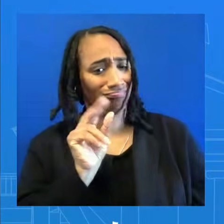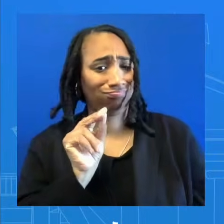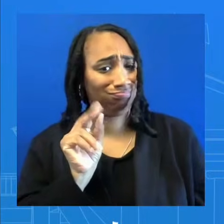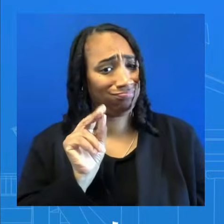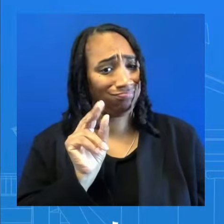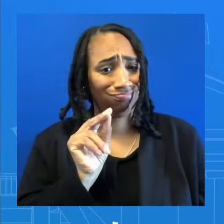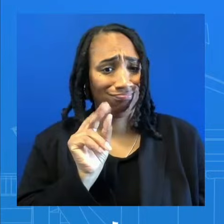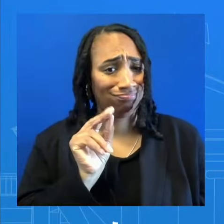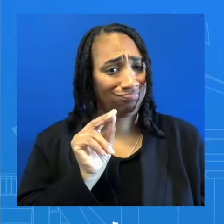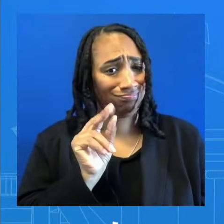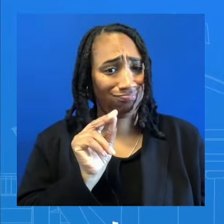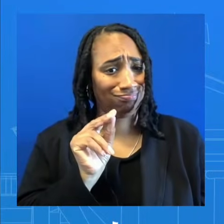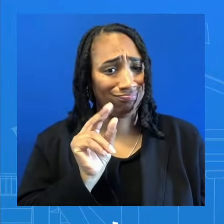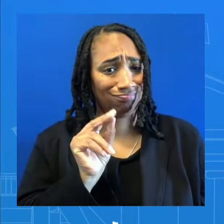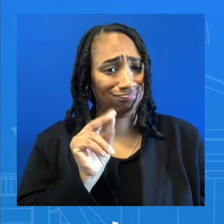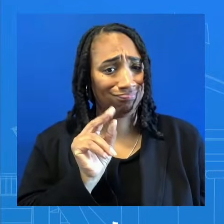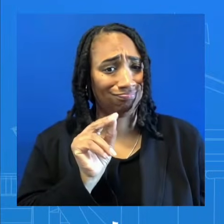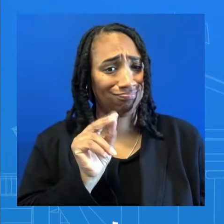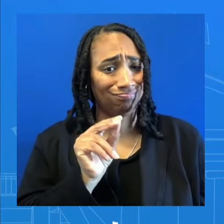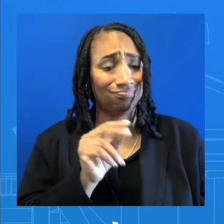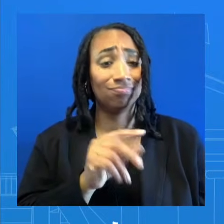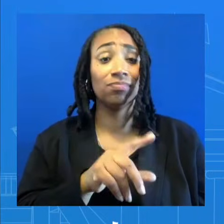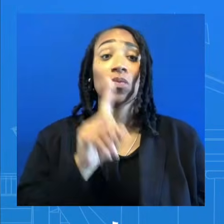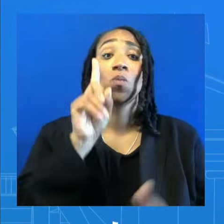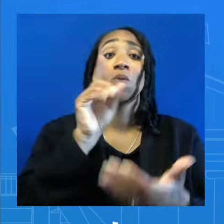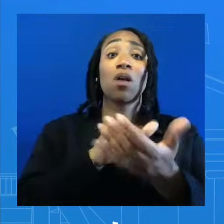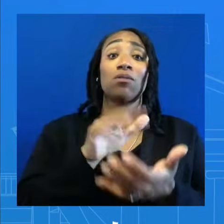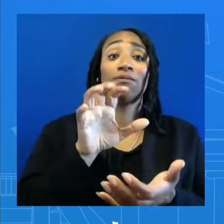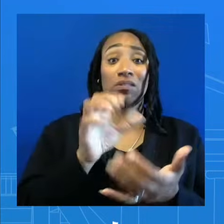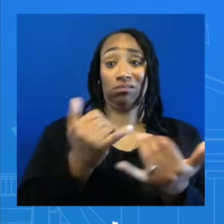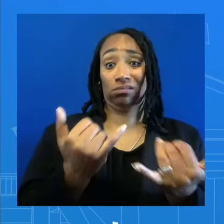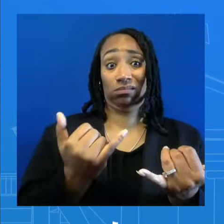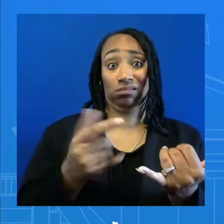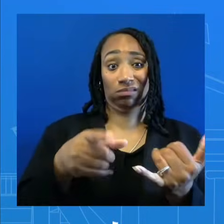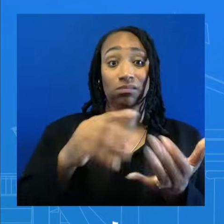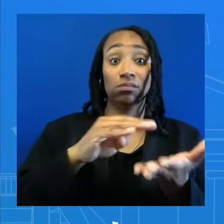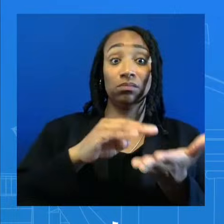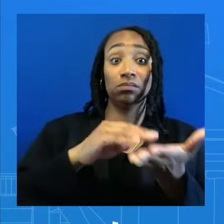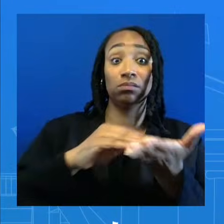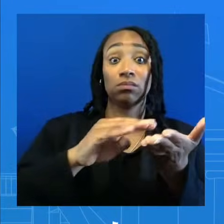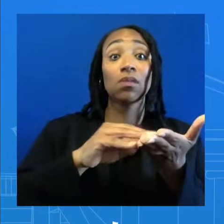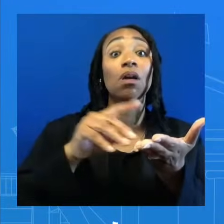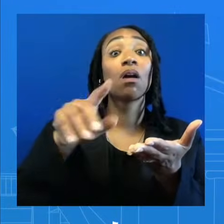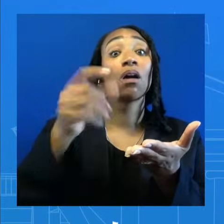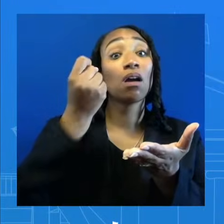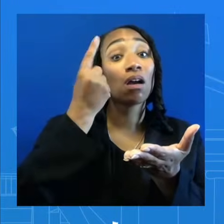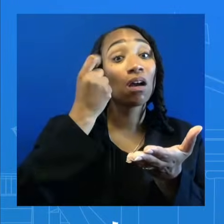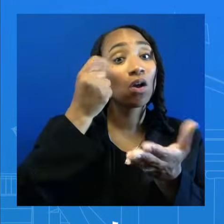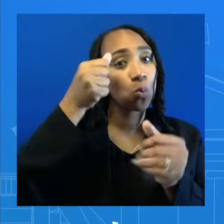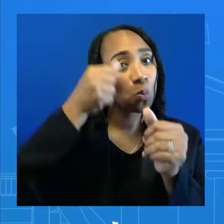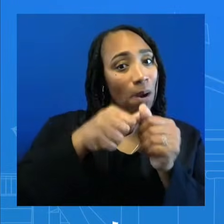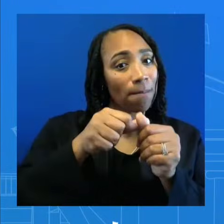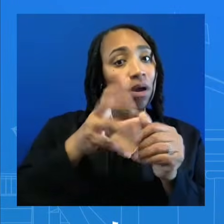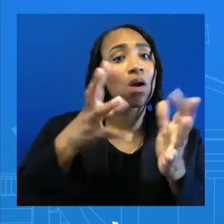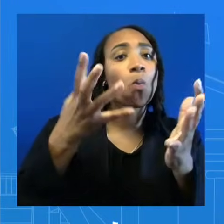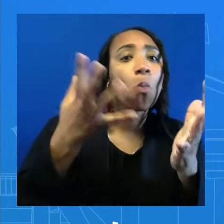And I think that's a criteria that we can't forget. And that's a criteria that's incredibly important here as the president made his decision. The Press: And to follow up on -- Ms. Jean-Pierre: Yeah.